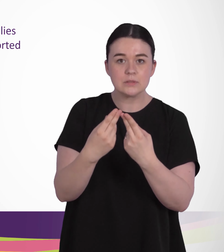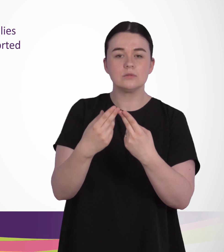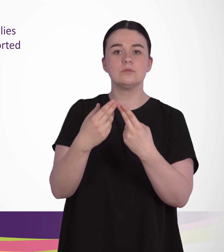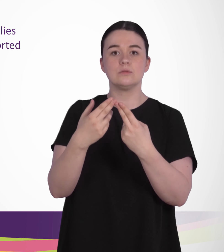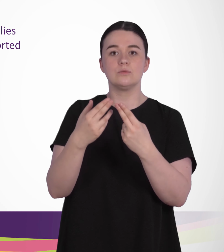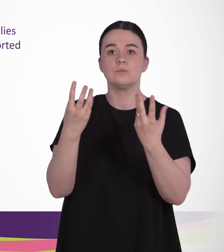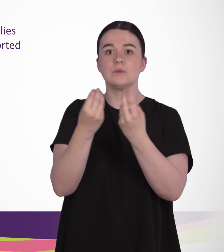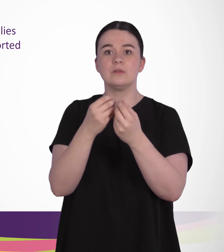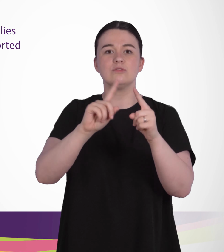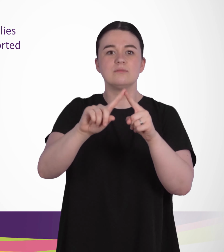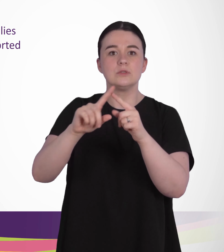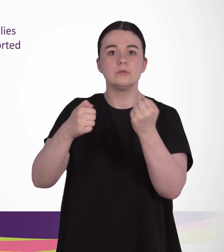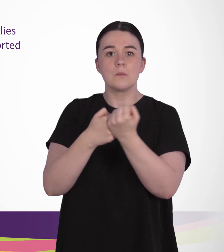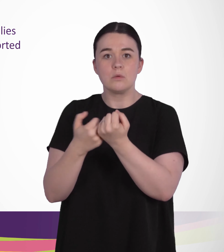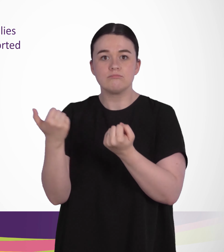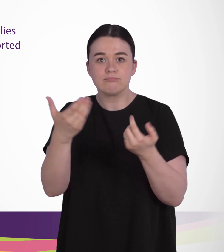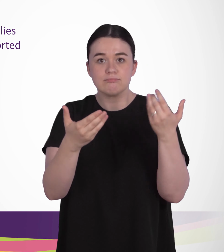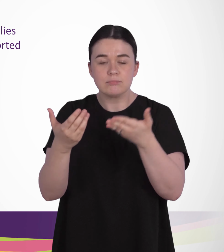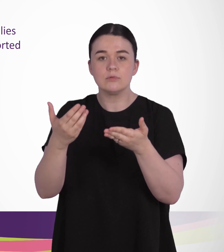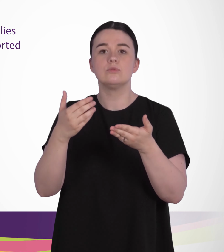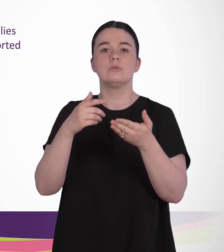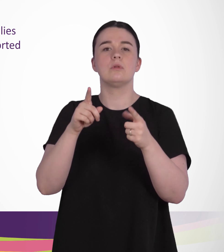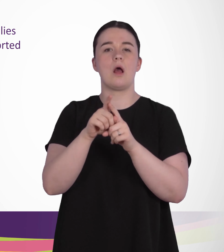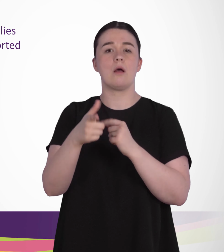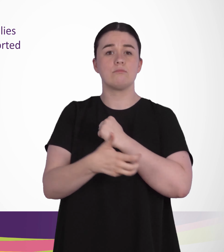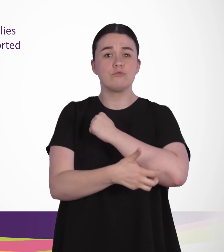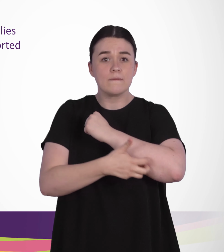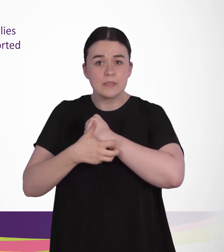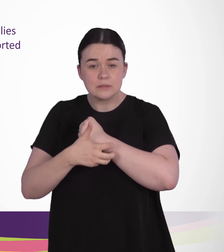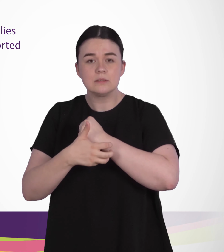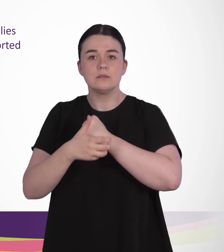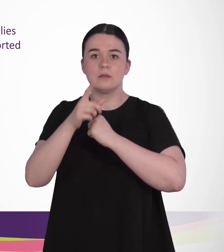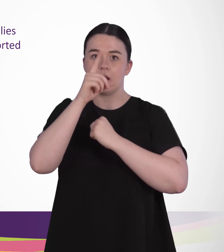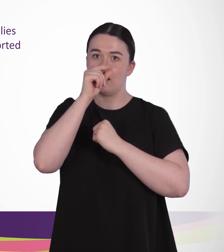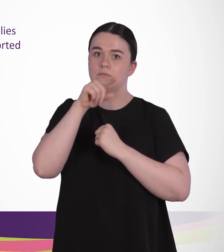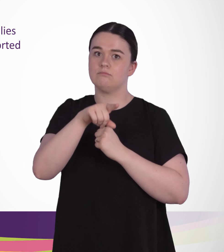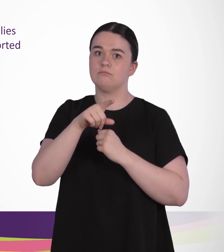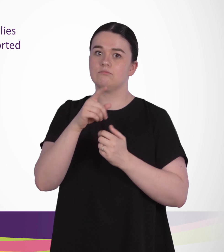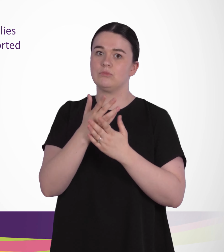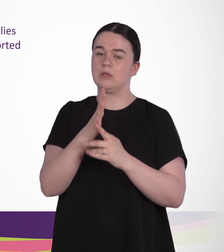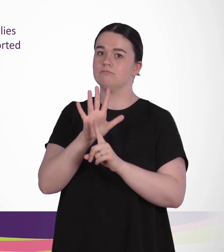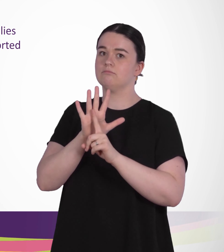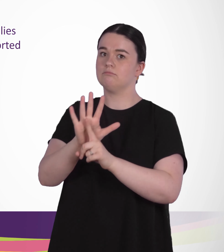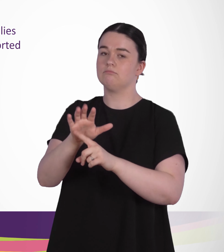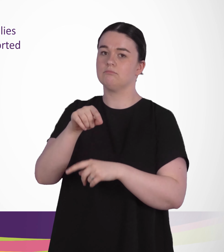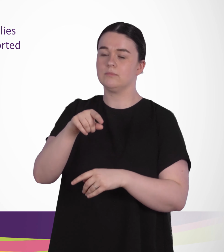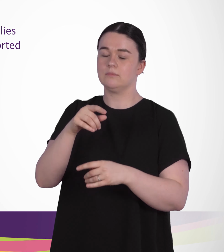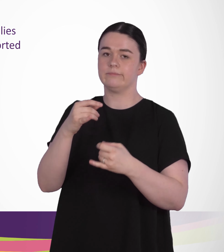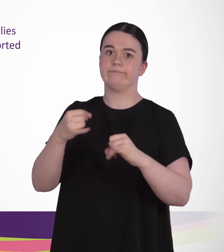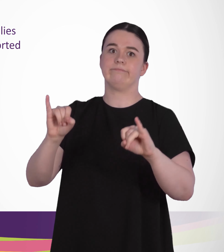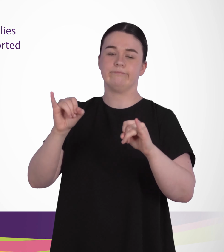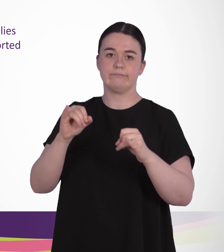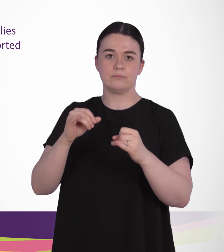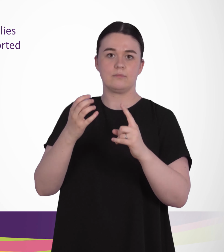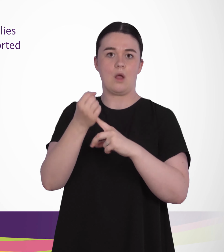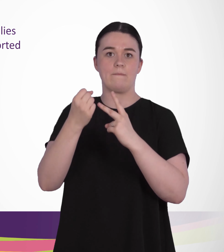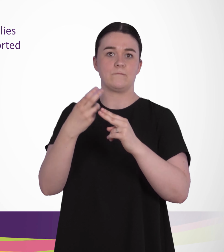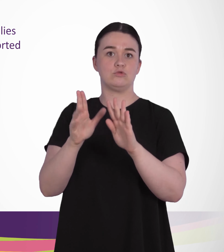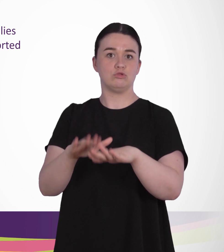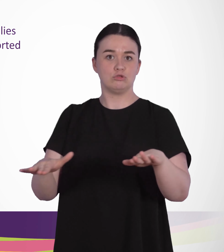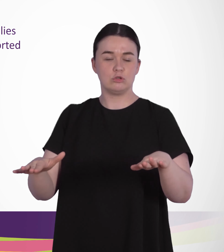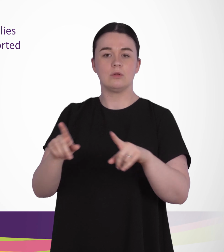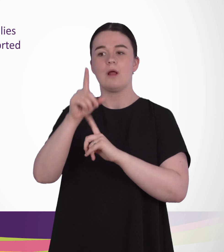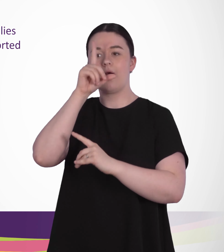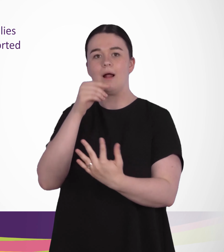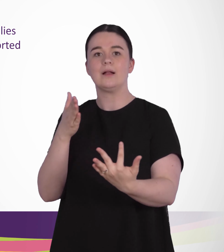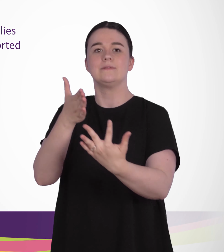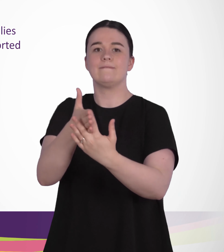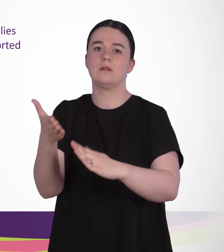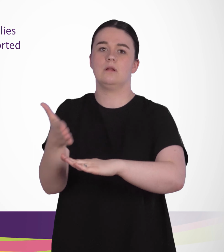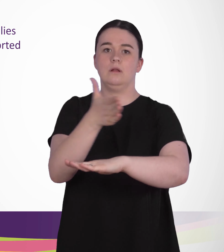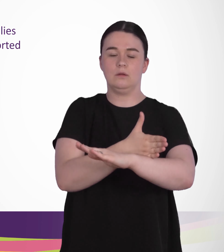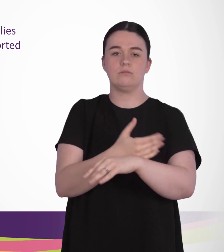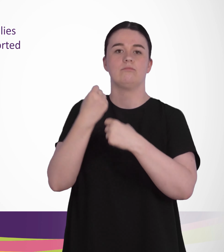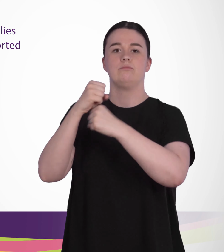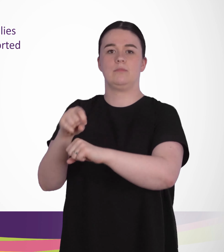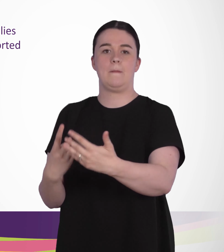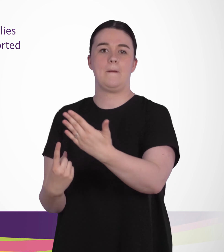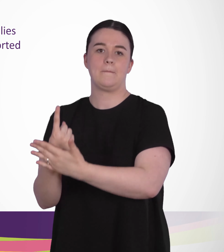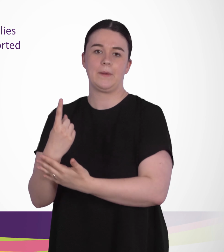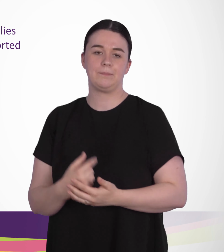to other supports and the impact of poverty as a driver of poor outcomes for children.